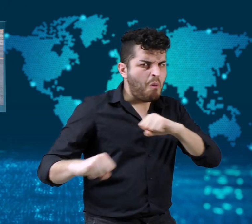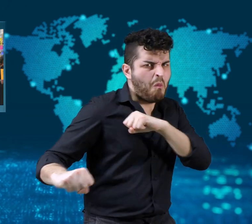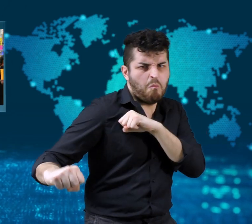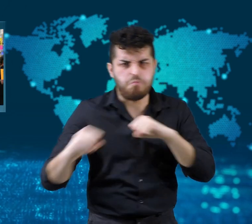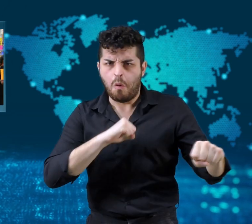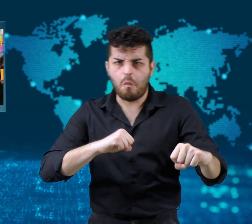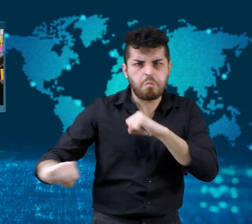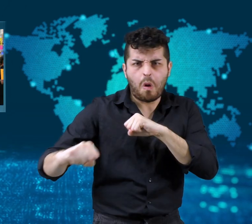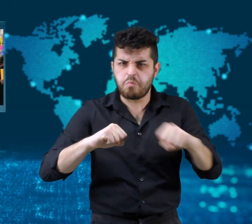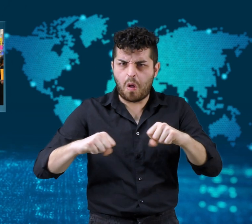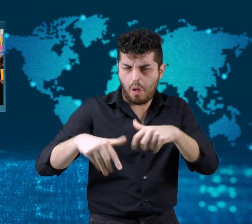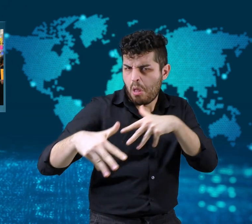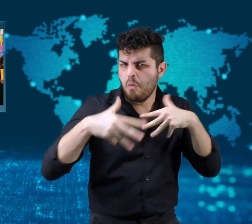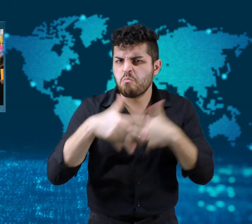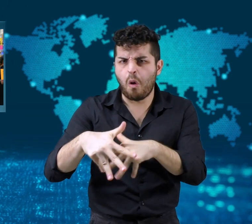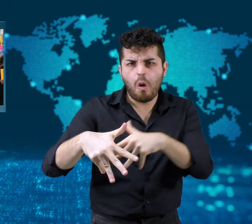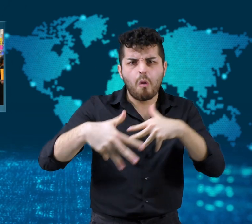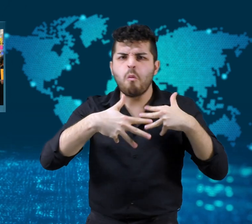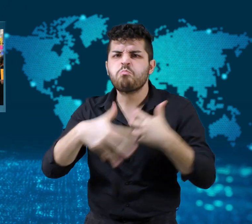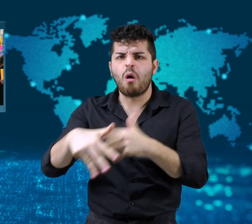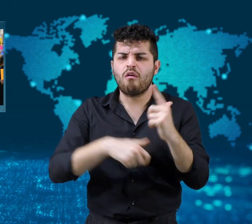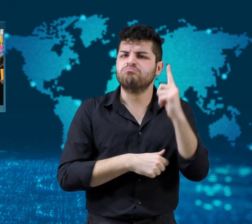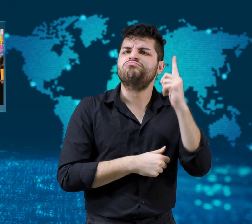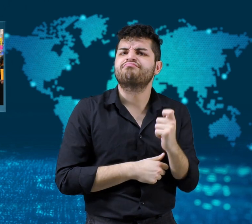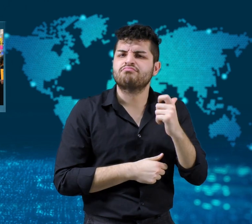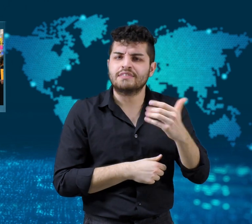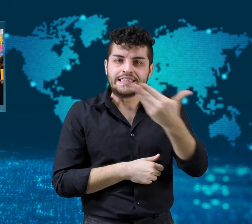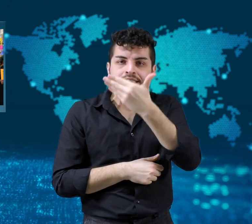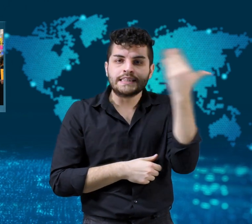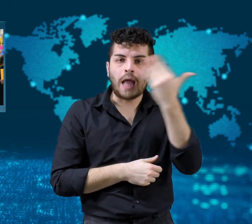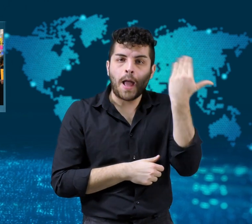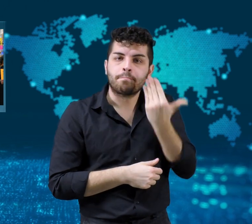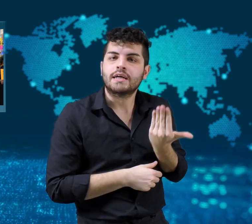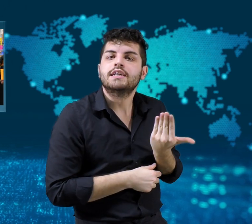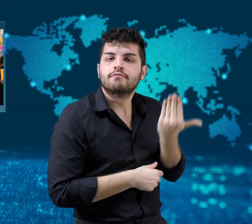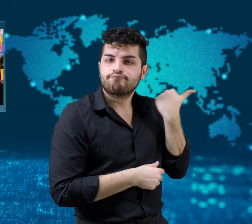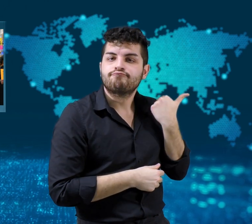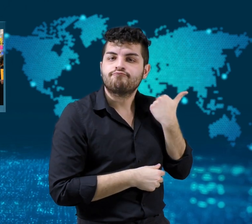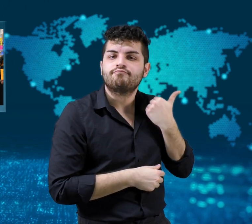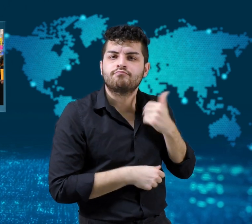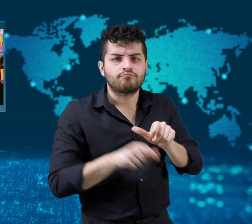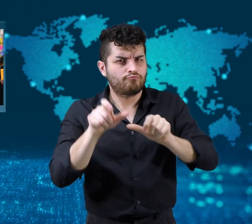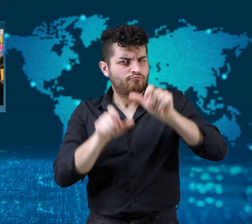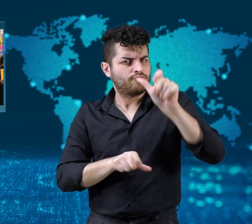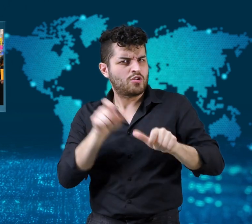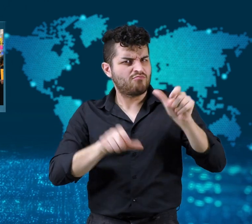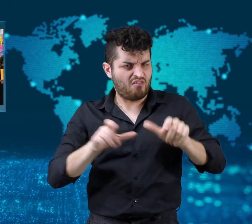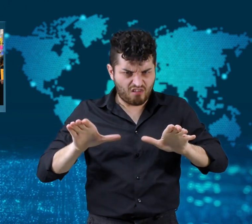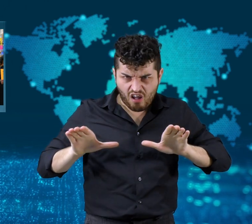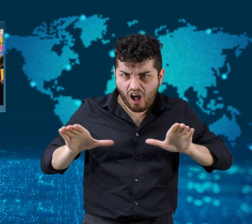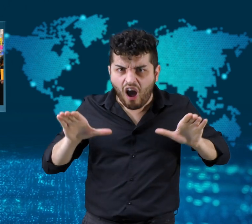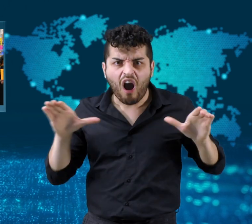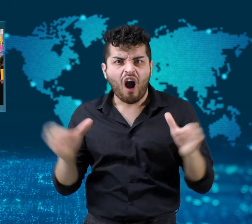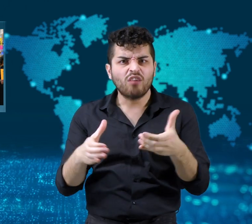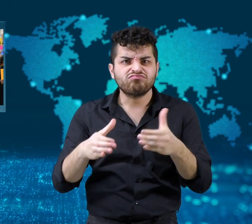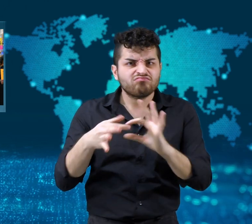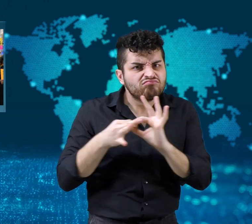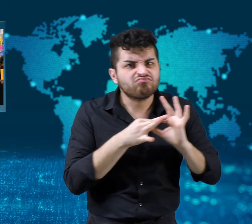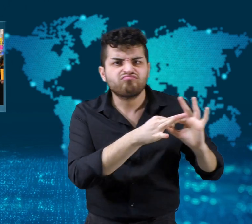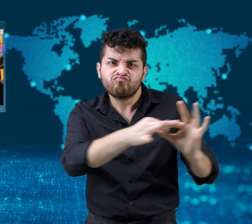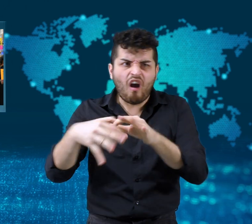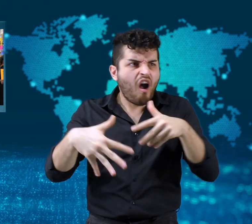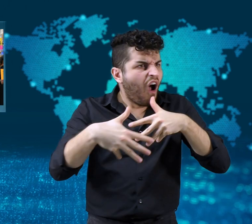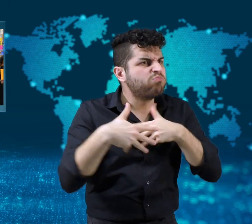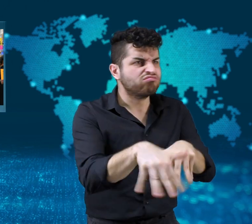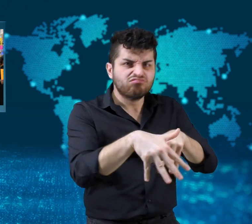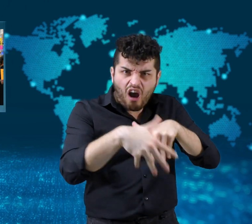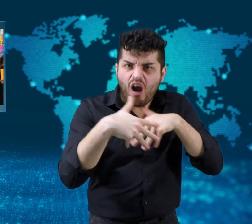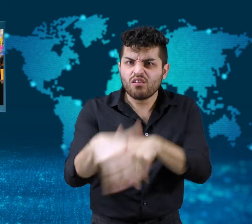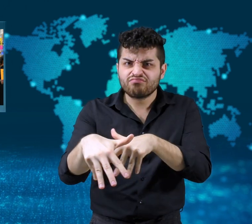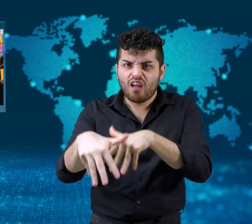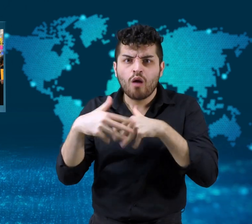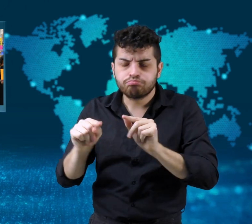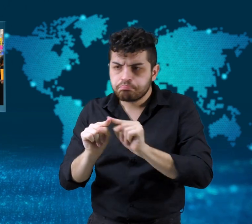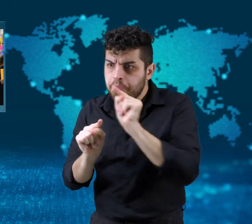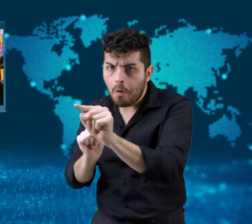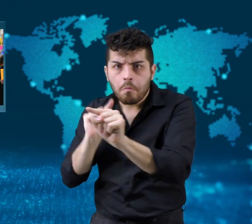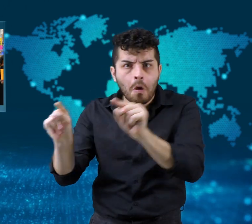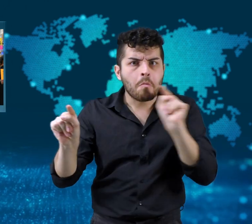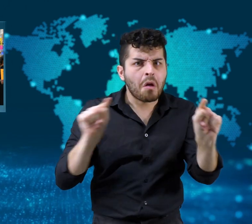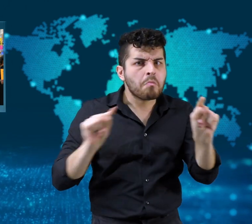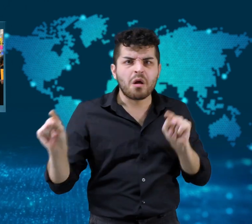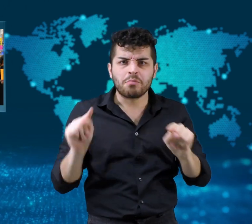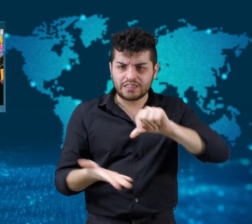“Black Lives Matter” became the rally cry of protests throughout the summer,